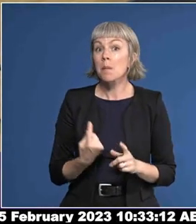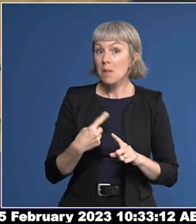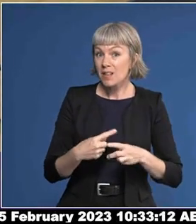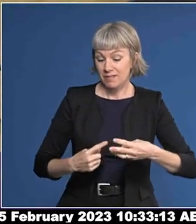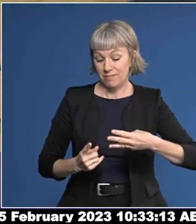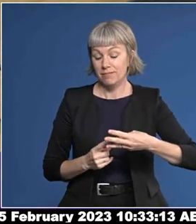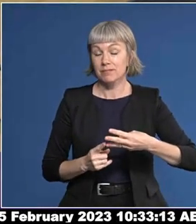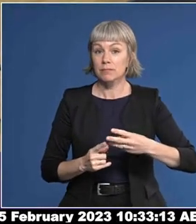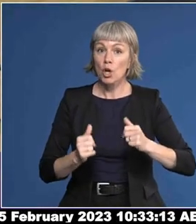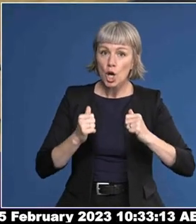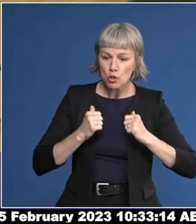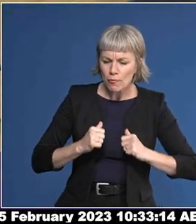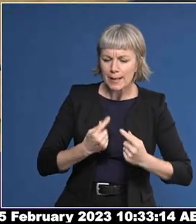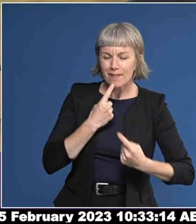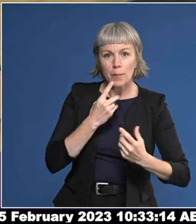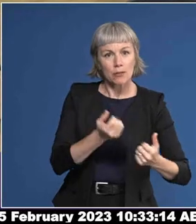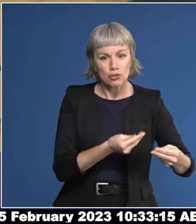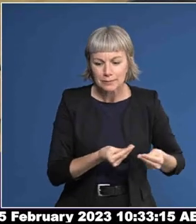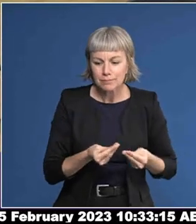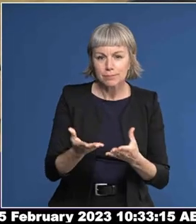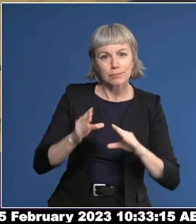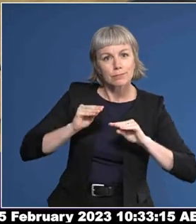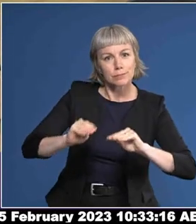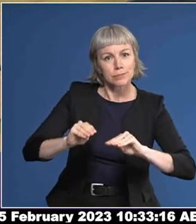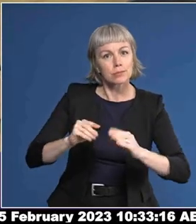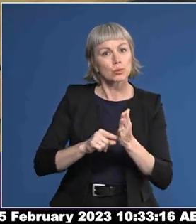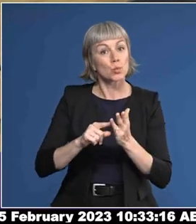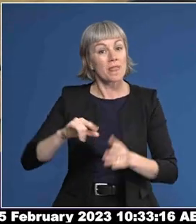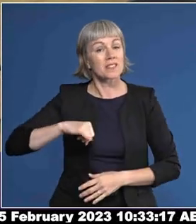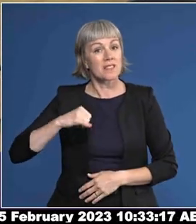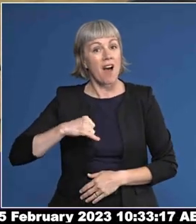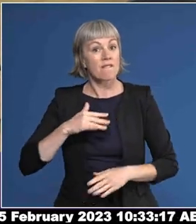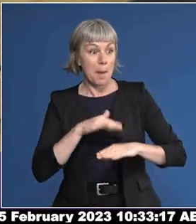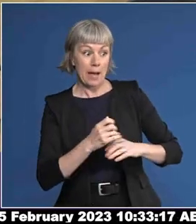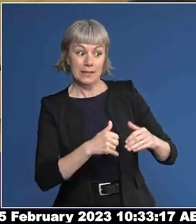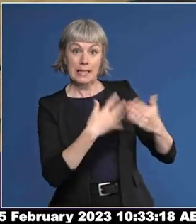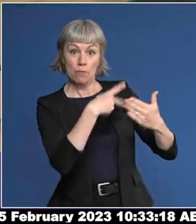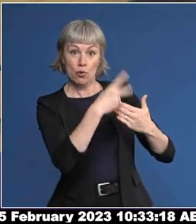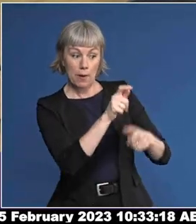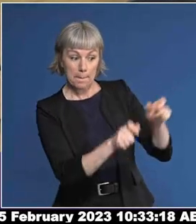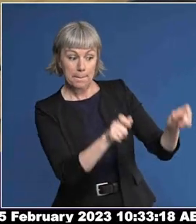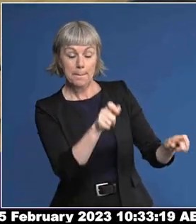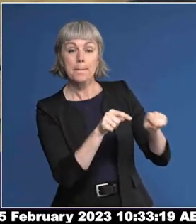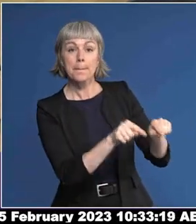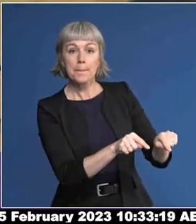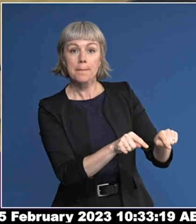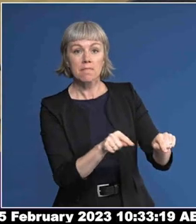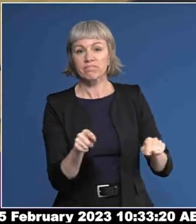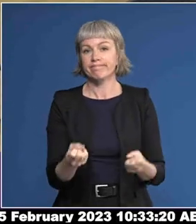needs of day program participants was inadequate, and this increased the risks for